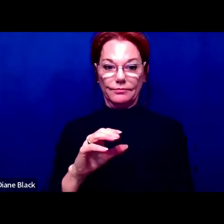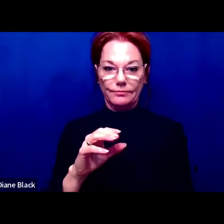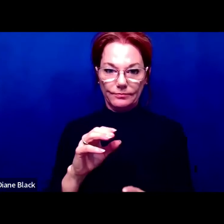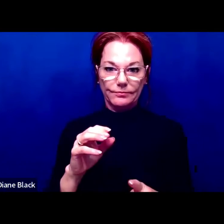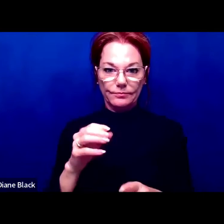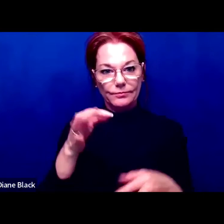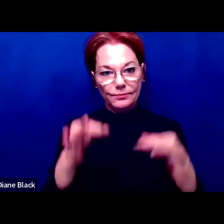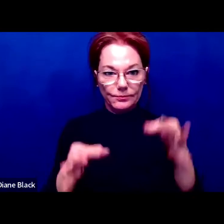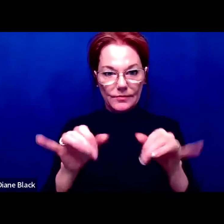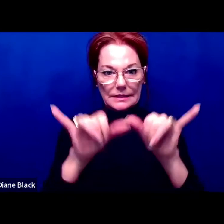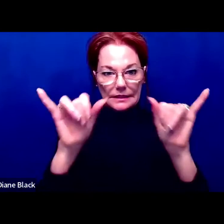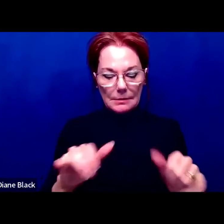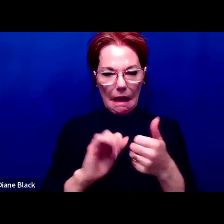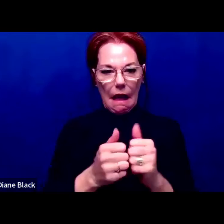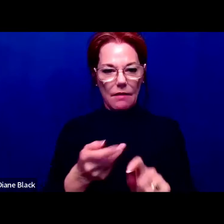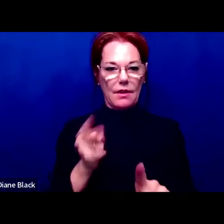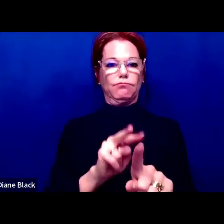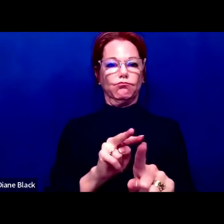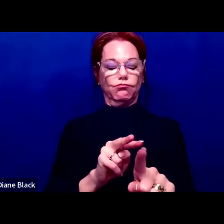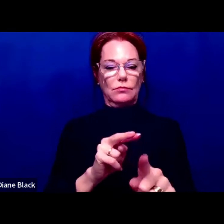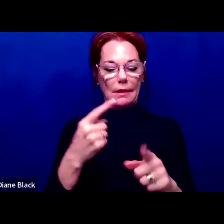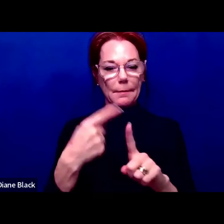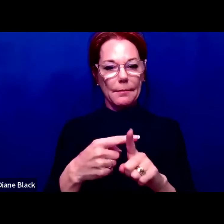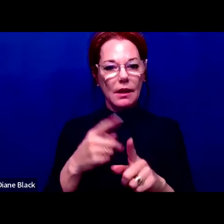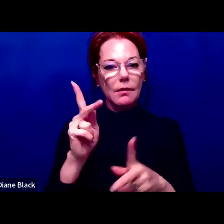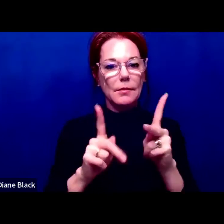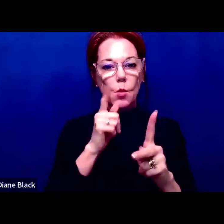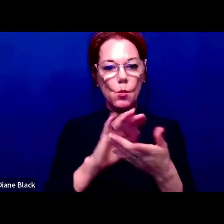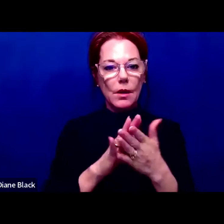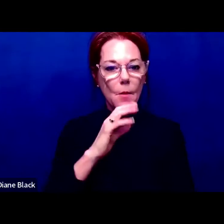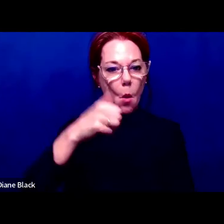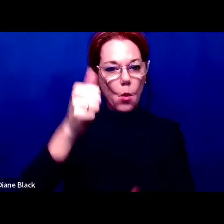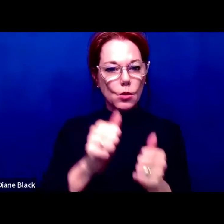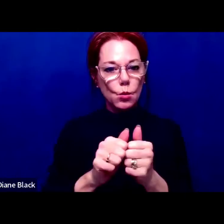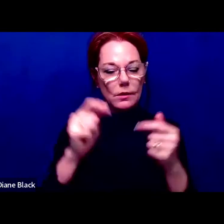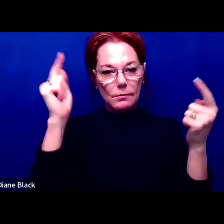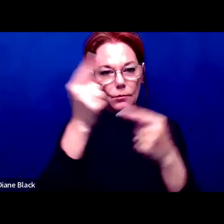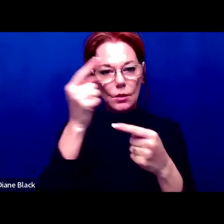how we support people aging with brain injuries. Today, you'll hear from experts on how brain